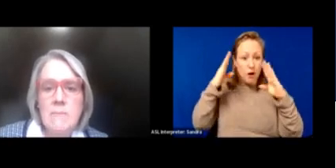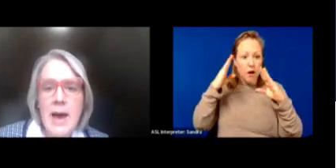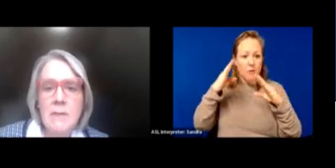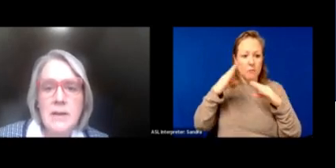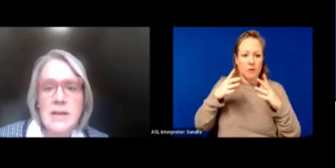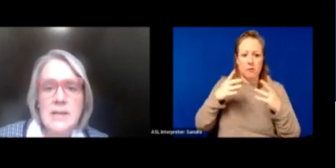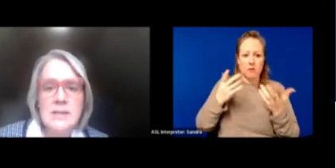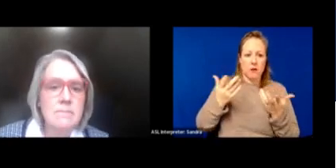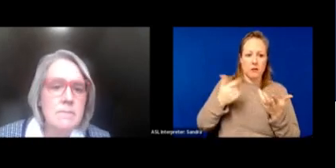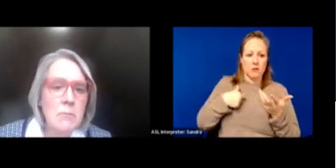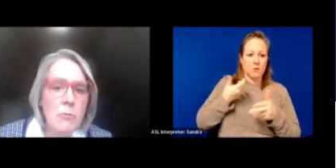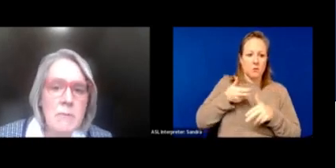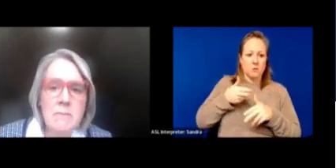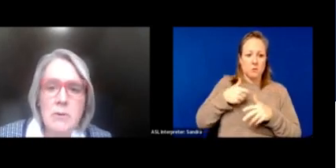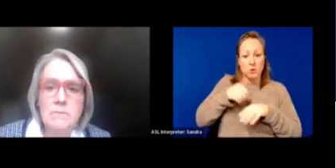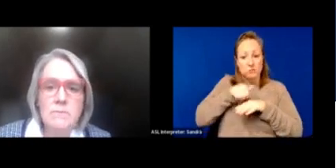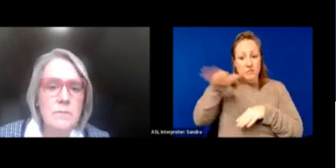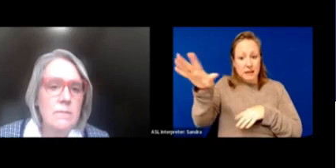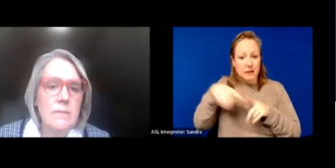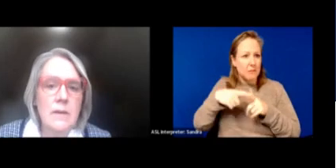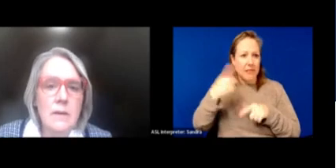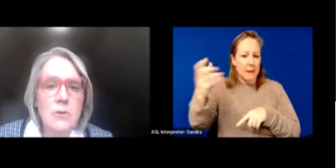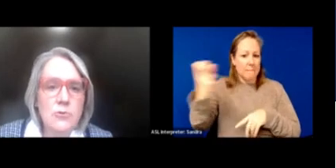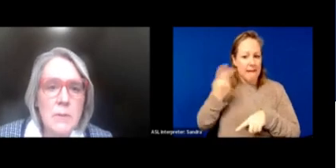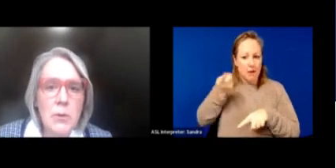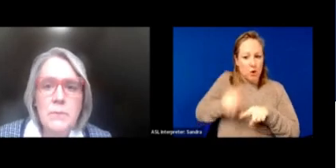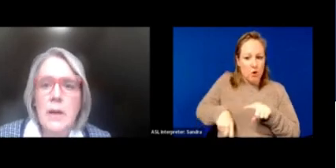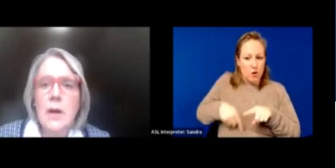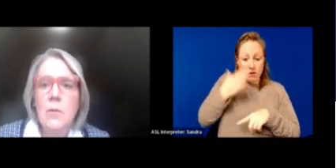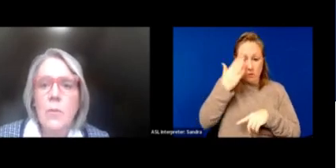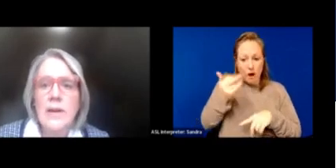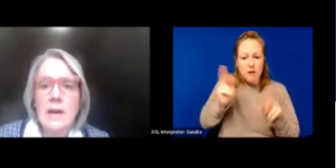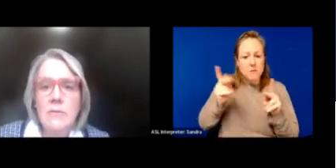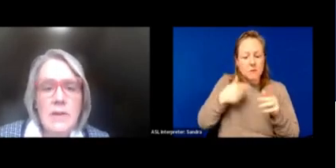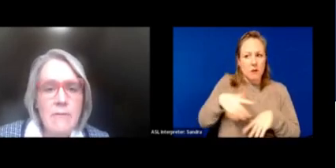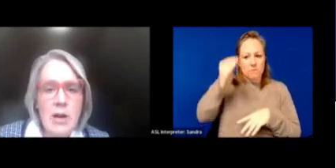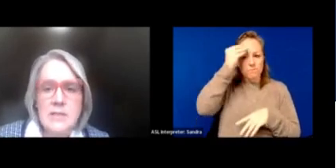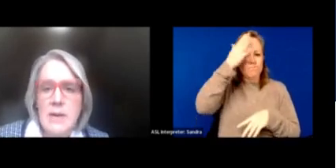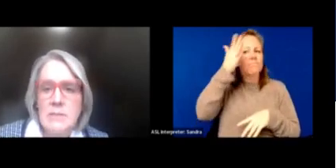come back? Because people remember your trouble. But what if you never got to make a